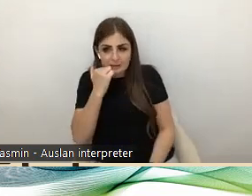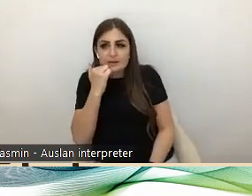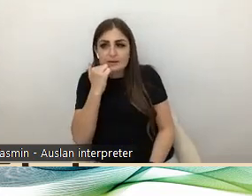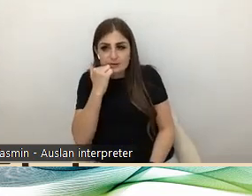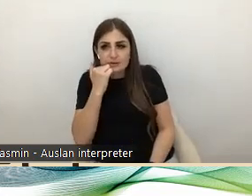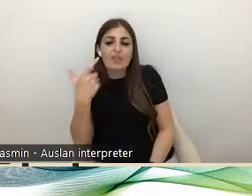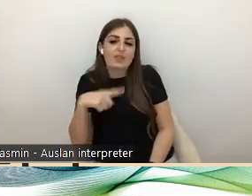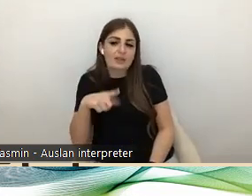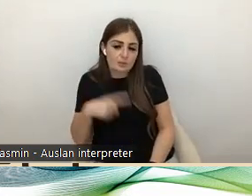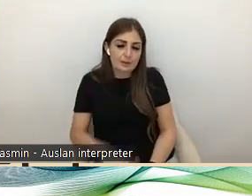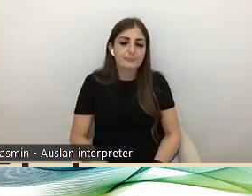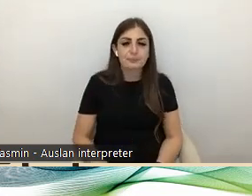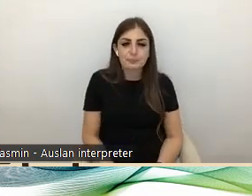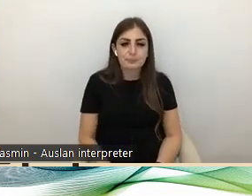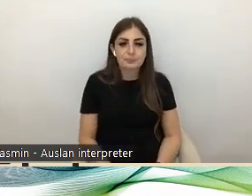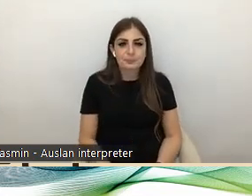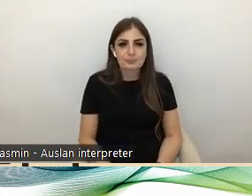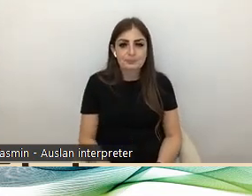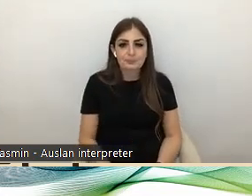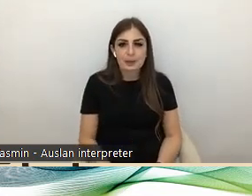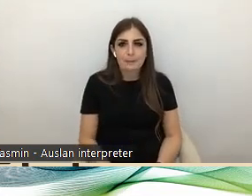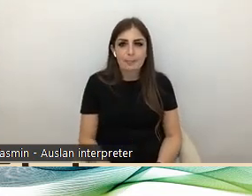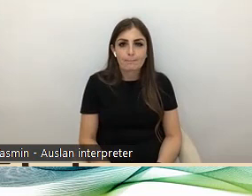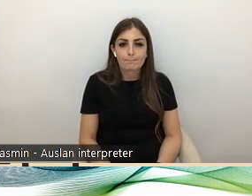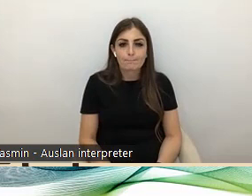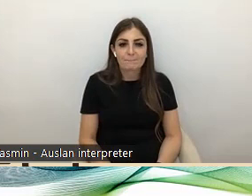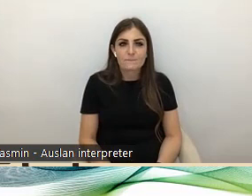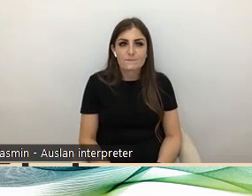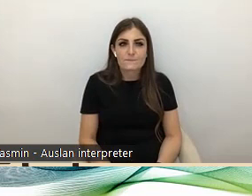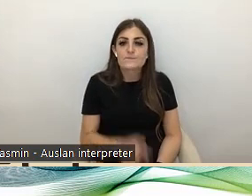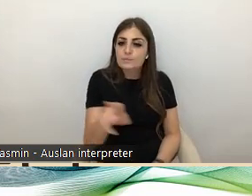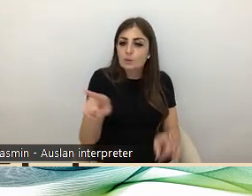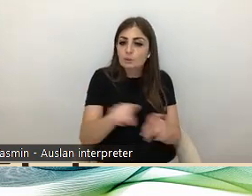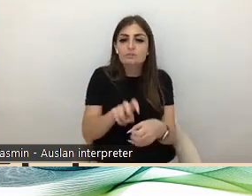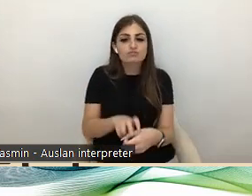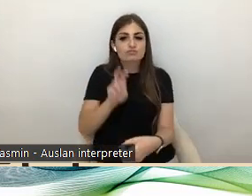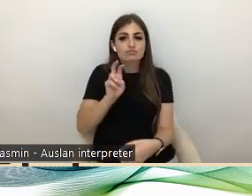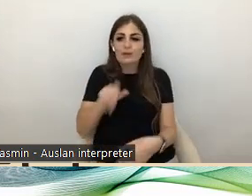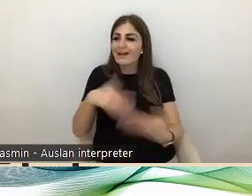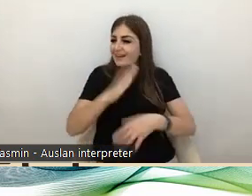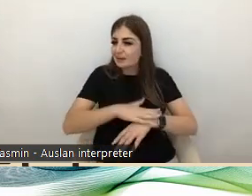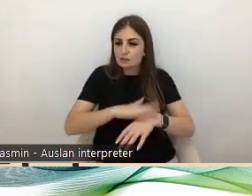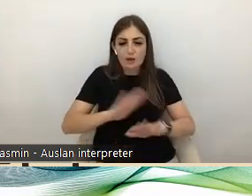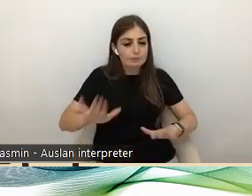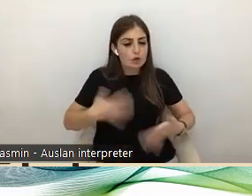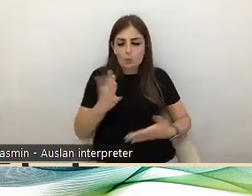close to occurring. You can withdraw at any stage of the process, if you no longer wish to participate in an